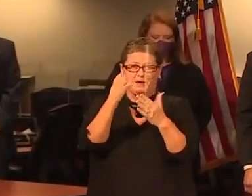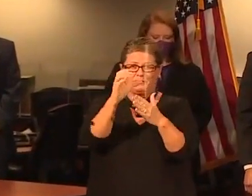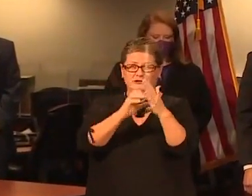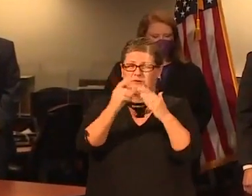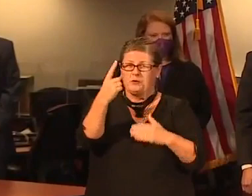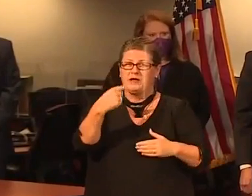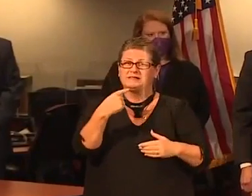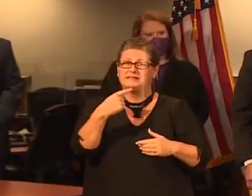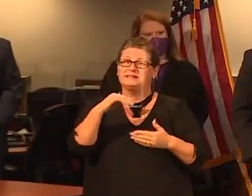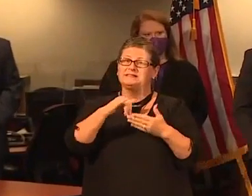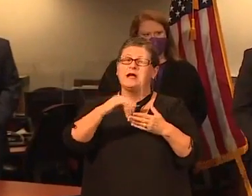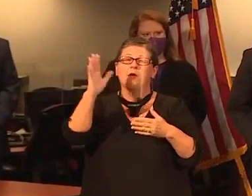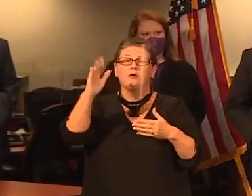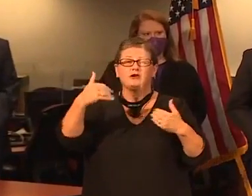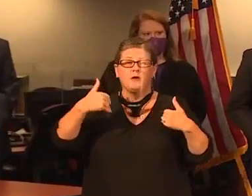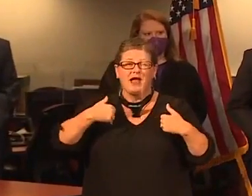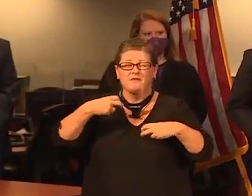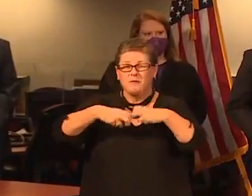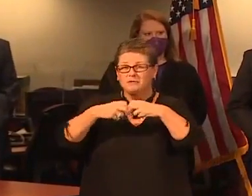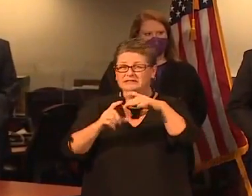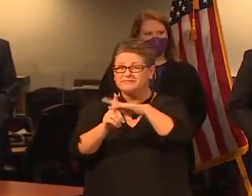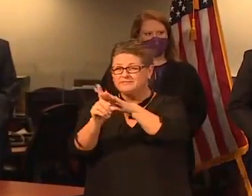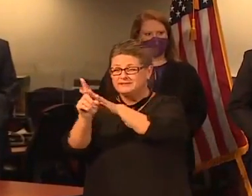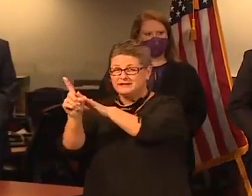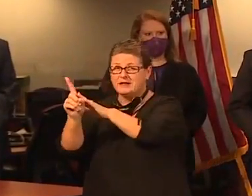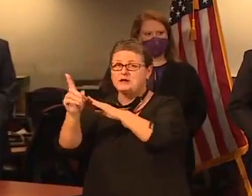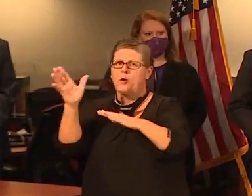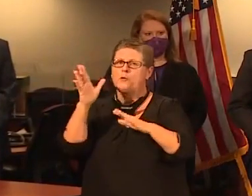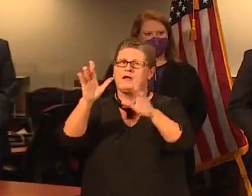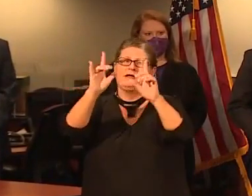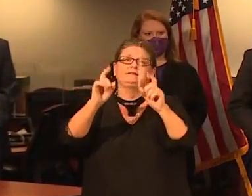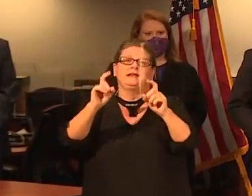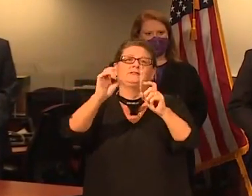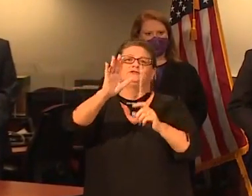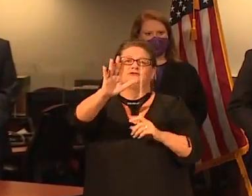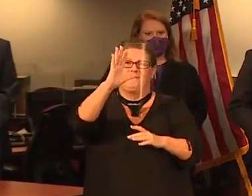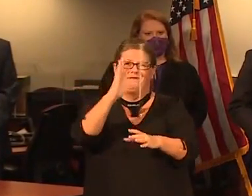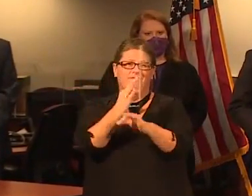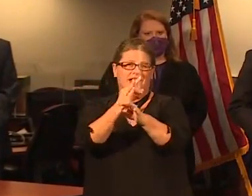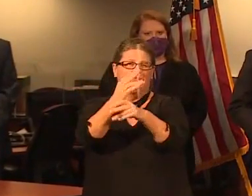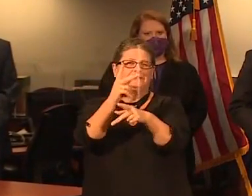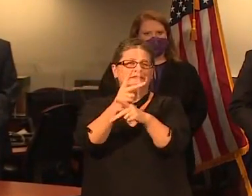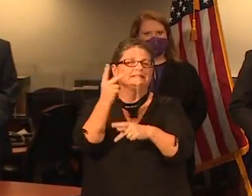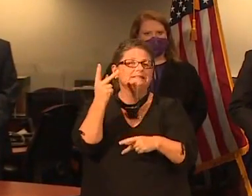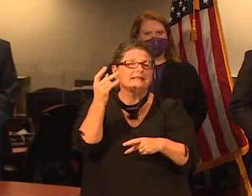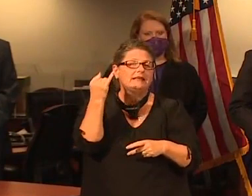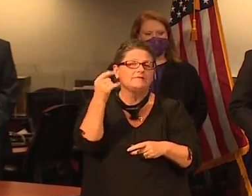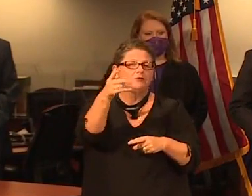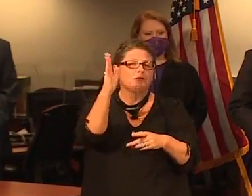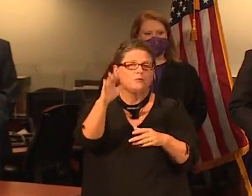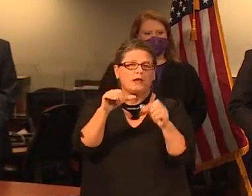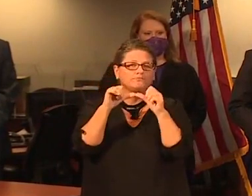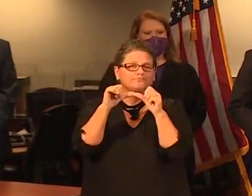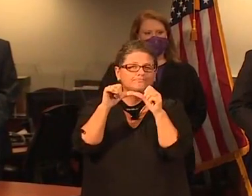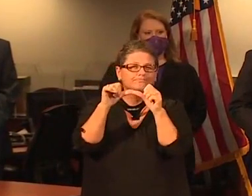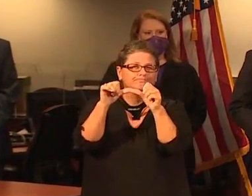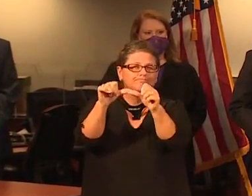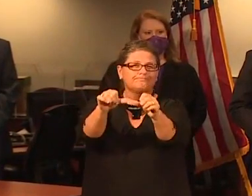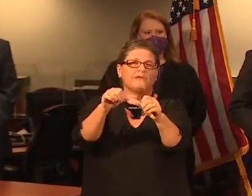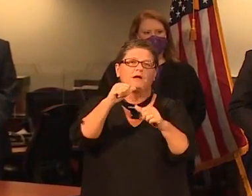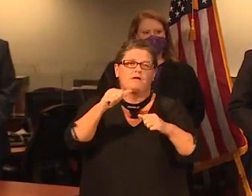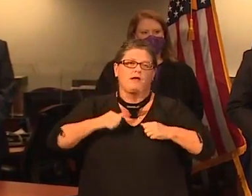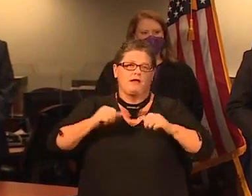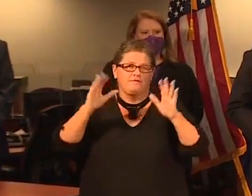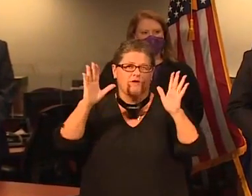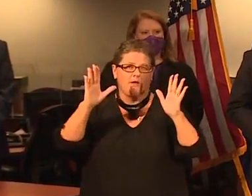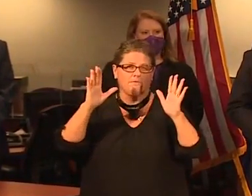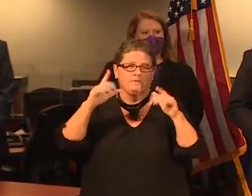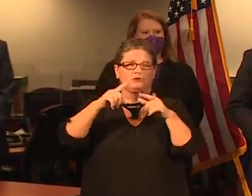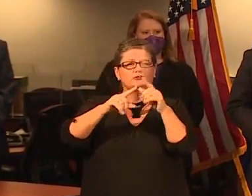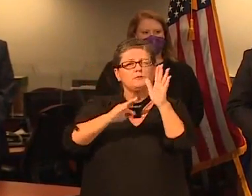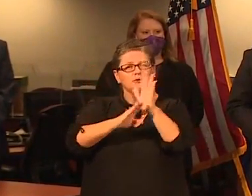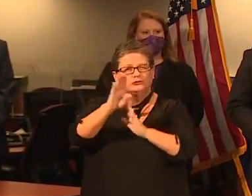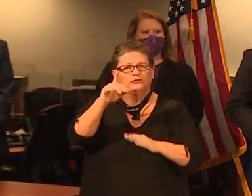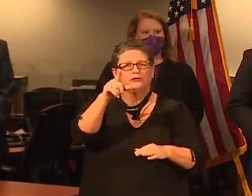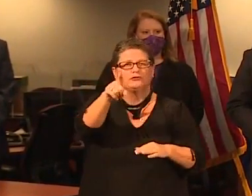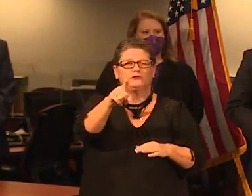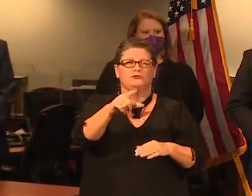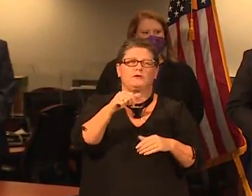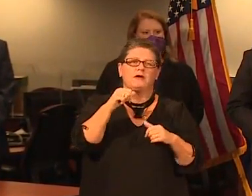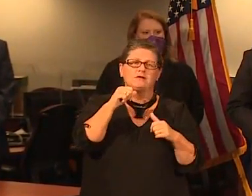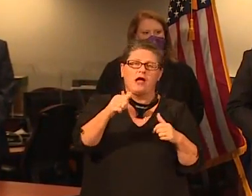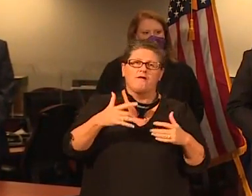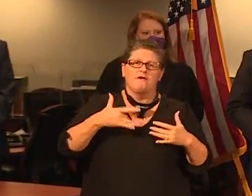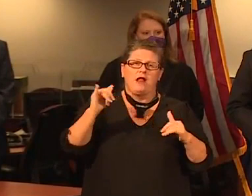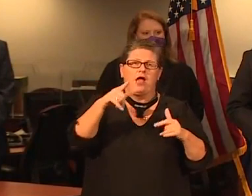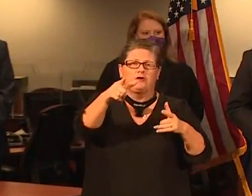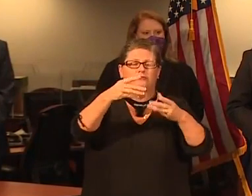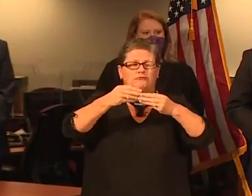THE BOOK OF JAMES, CHAPTER 1 REMINDS US THAT TRIALS ARE A TEST OF OUR FAITH THAT PRODUCES PERSEVERANCE.